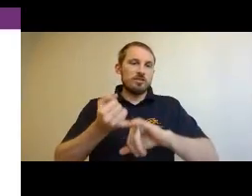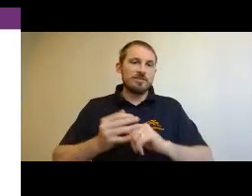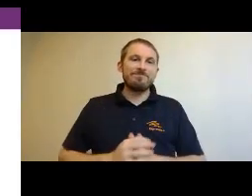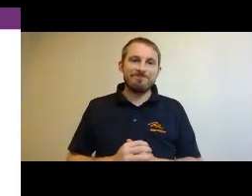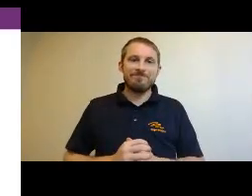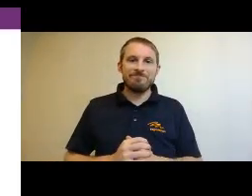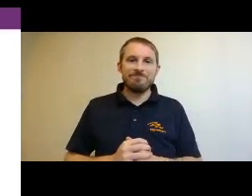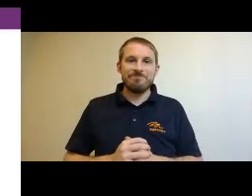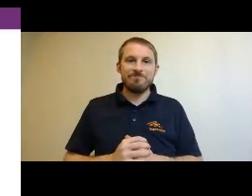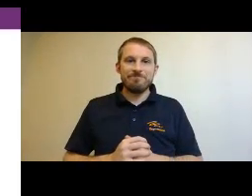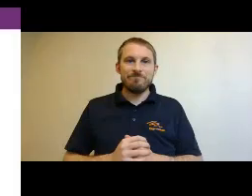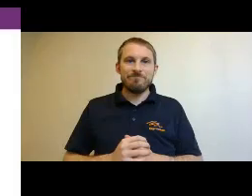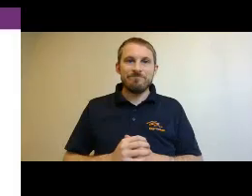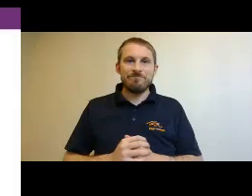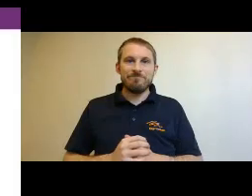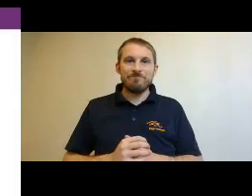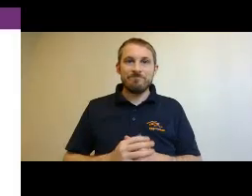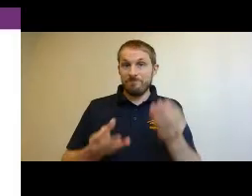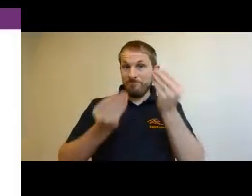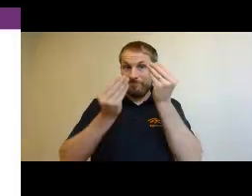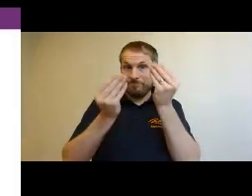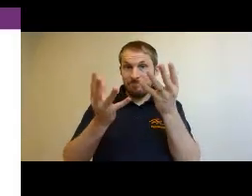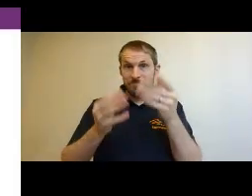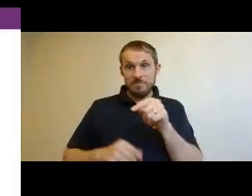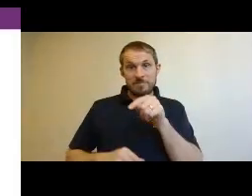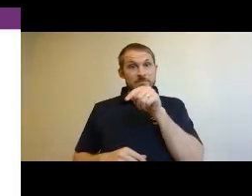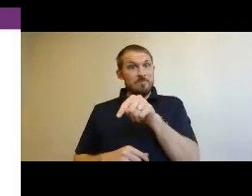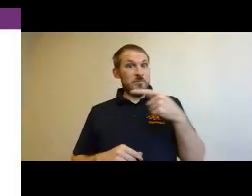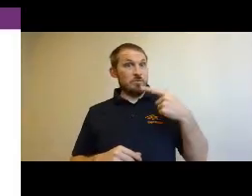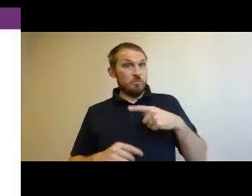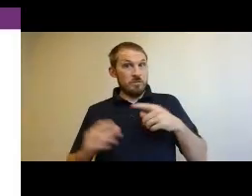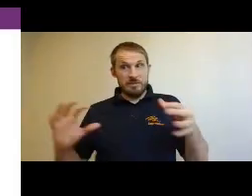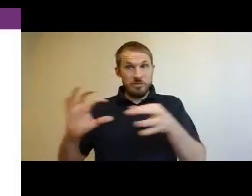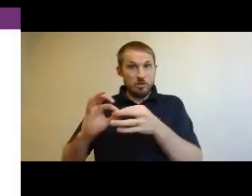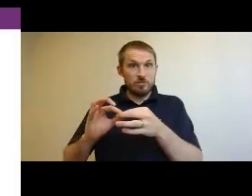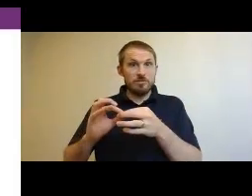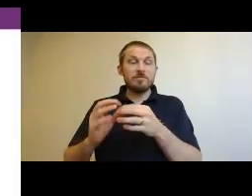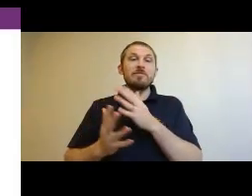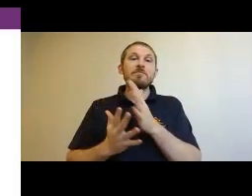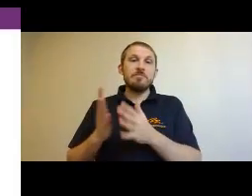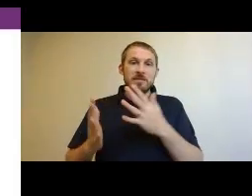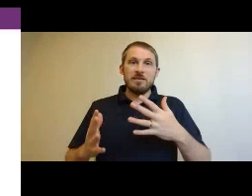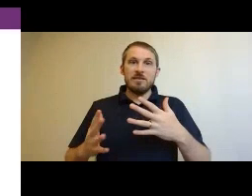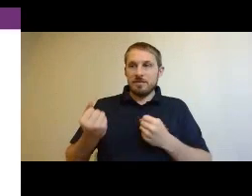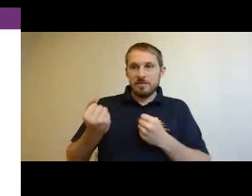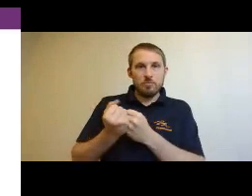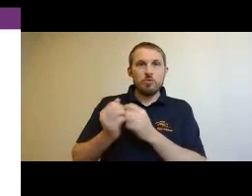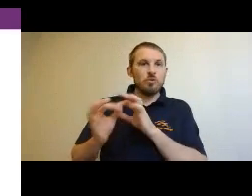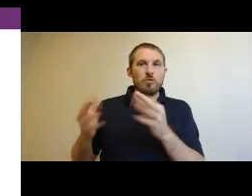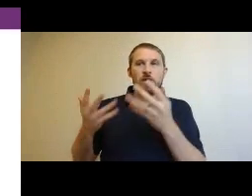And overall, this step is about making sure people are not navigating all of this and various systems on their own.